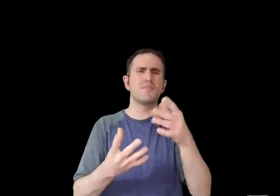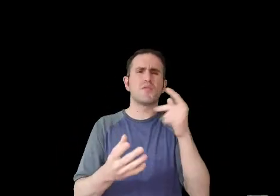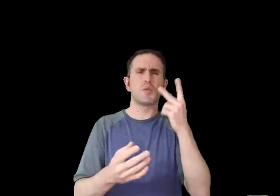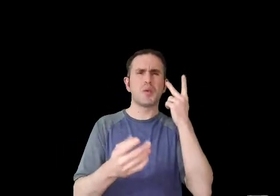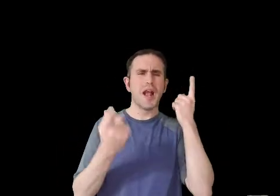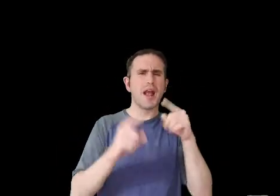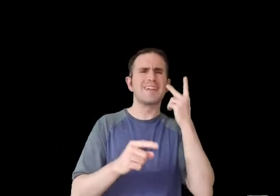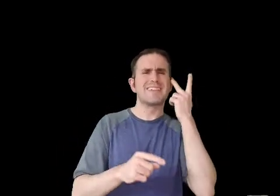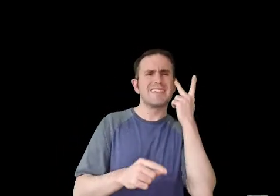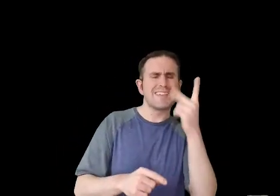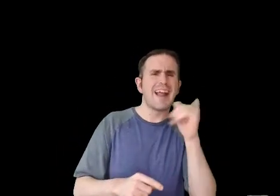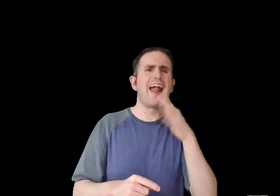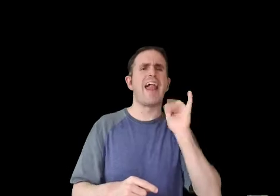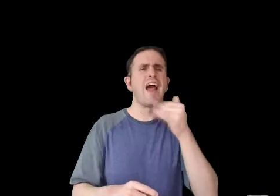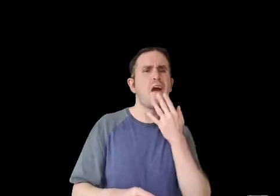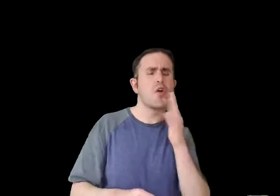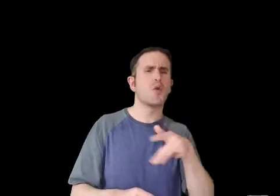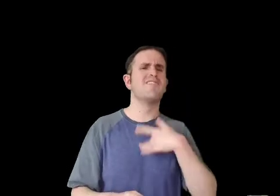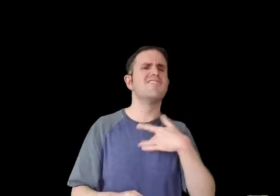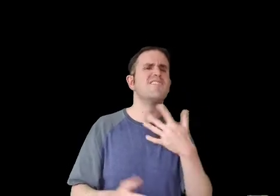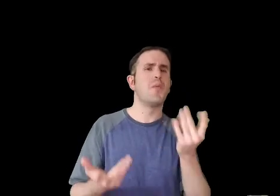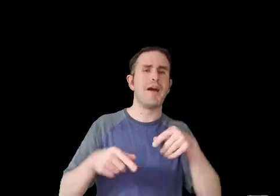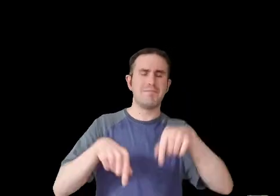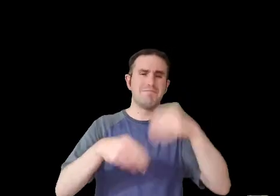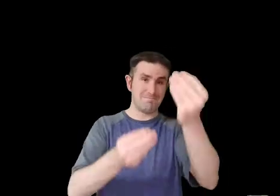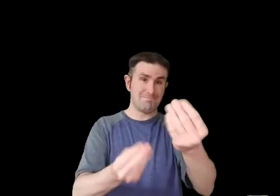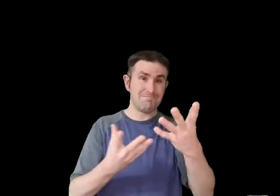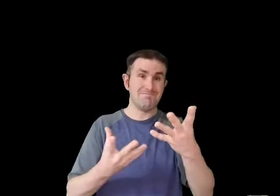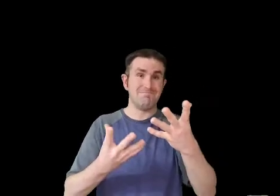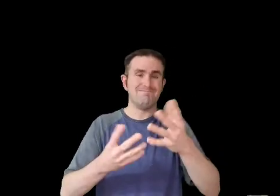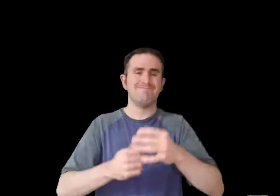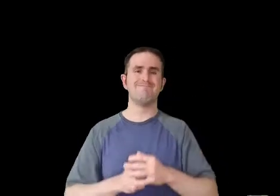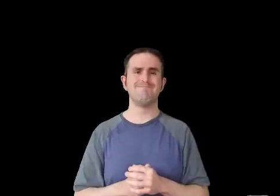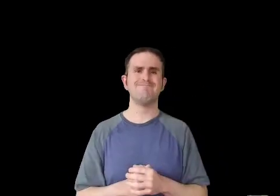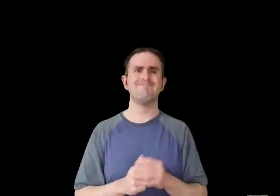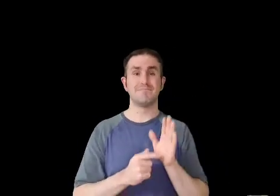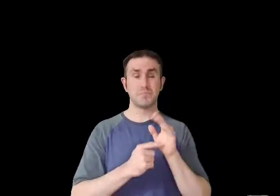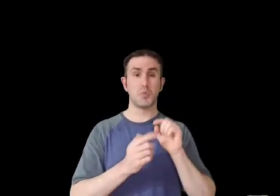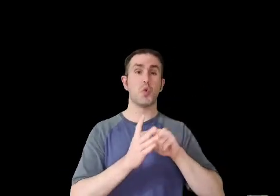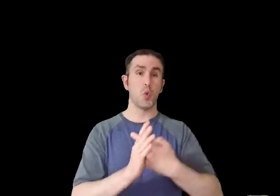how do you feel when you see that particular color? So let's for example start with: